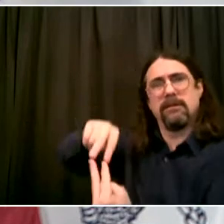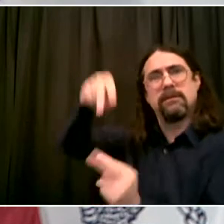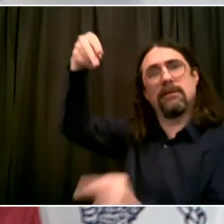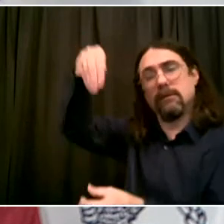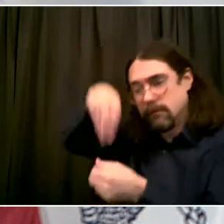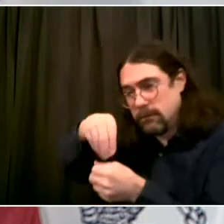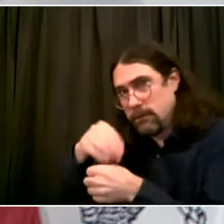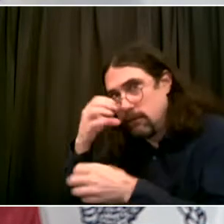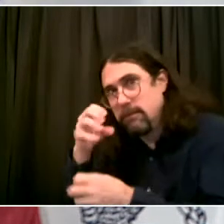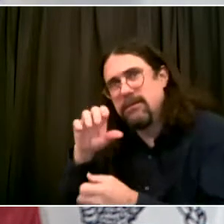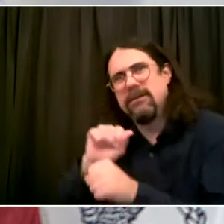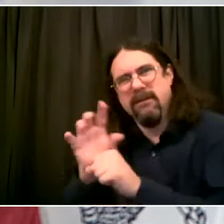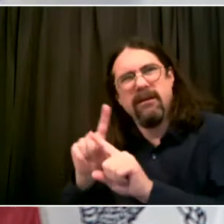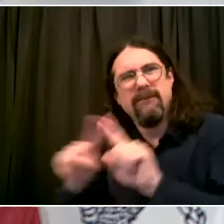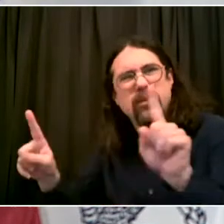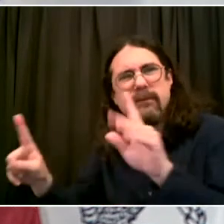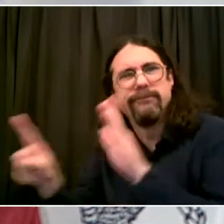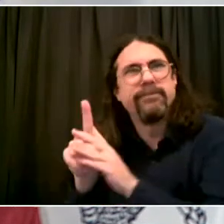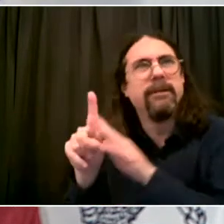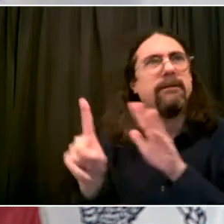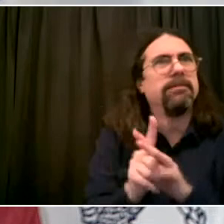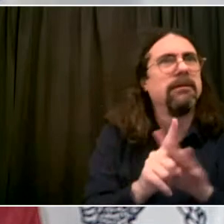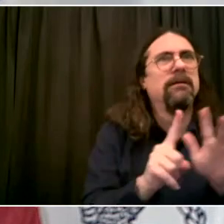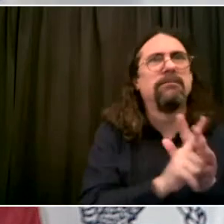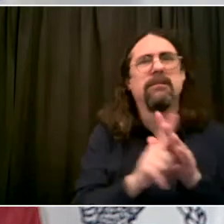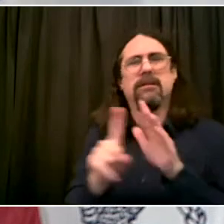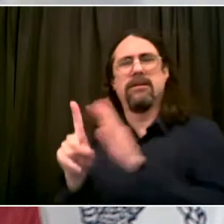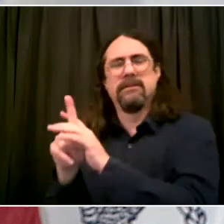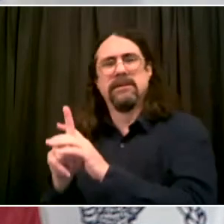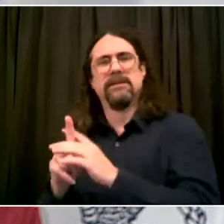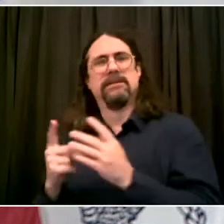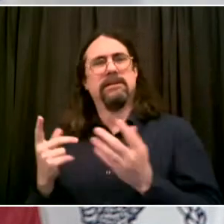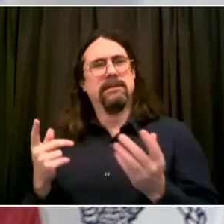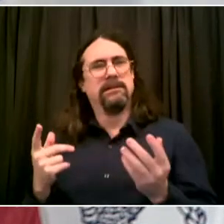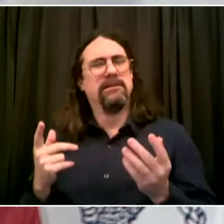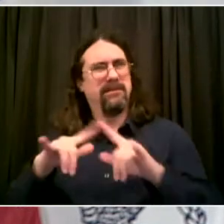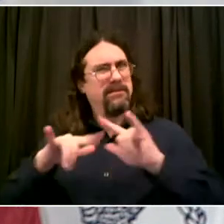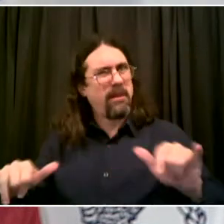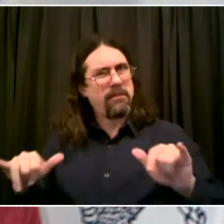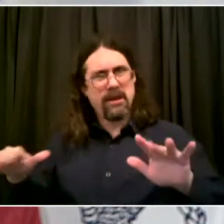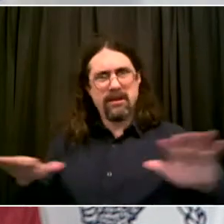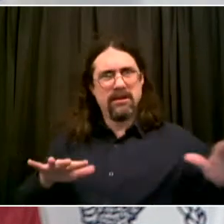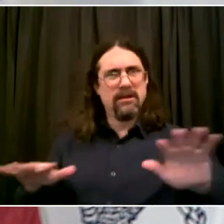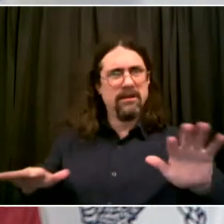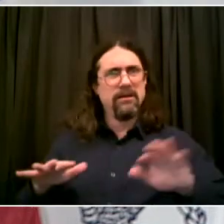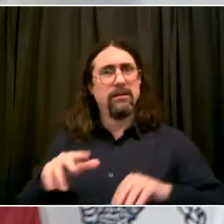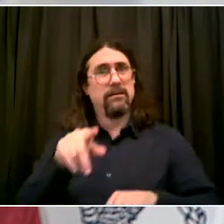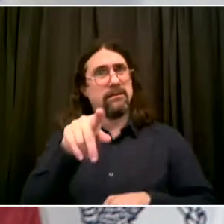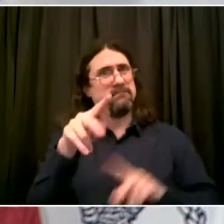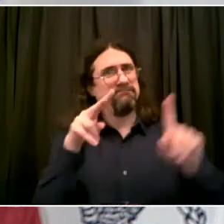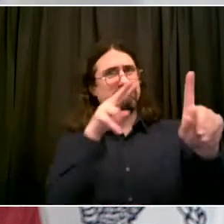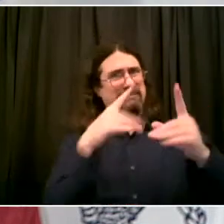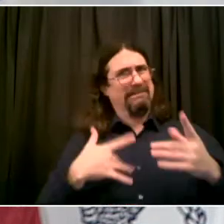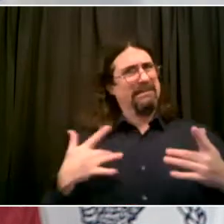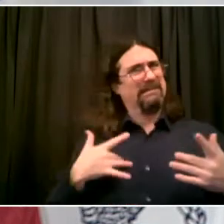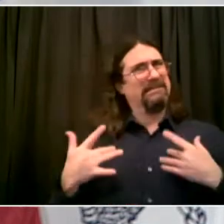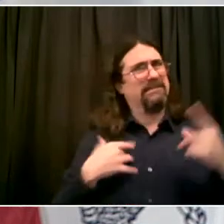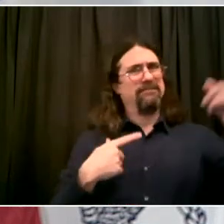HEALTH OFFICIALS IN NEW YORK CITY? ARRE THERE ANY DISCUSSIONS BETWEEN THE CITY AND STATE ABOUT